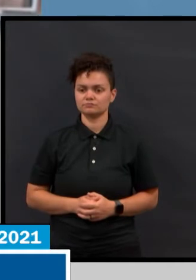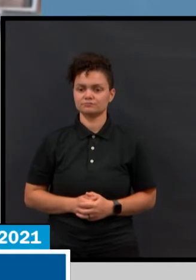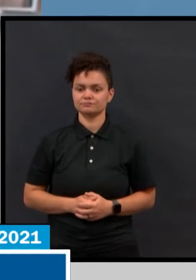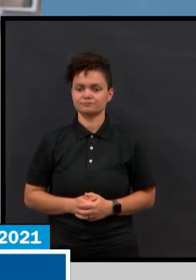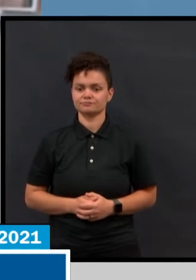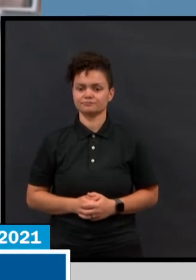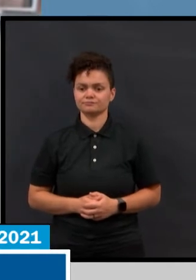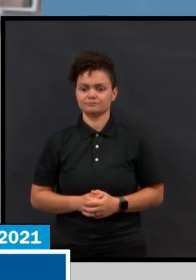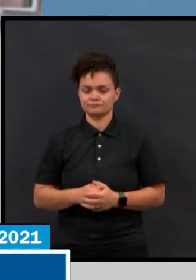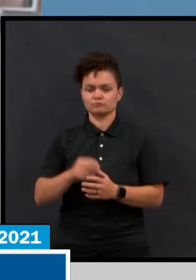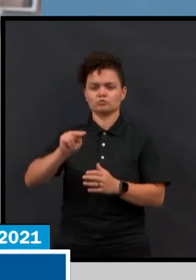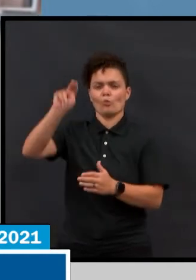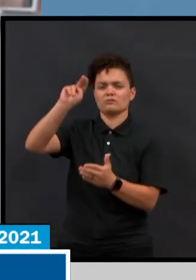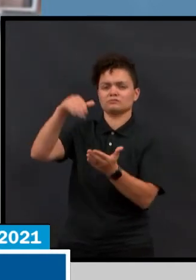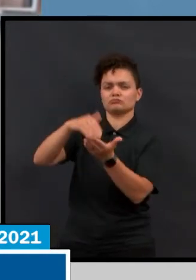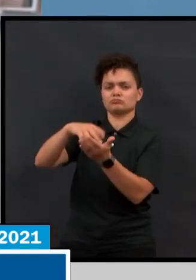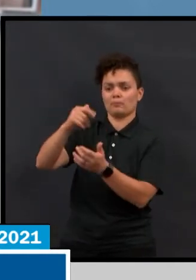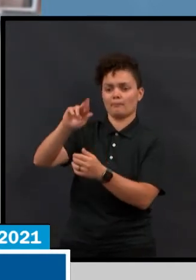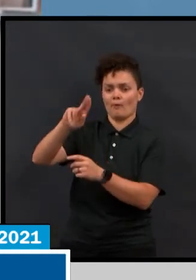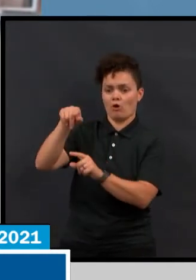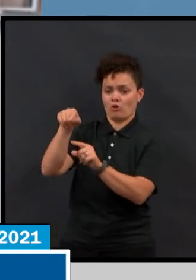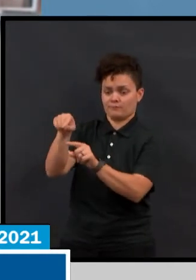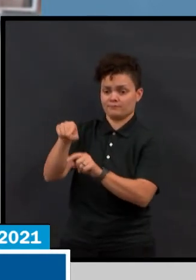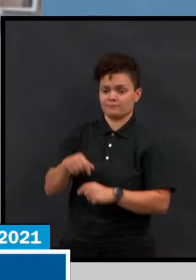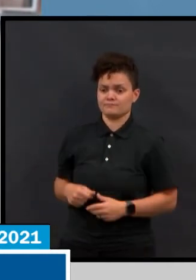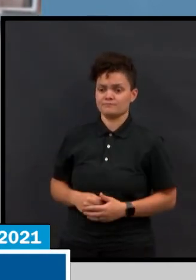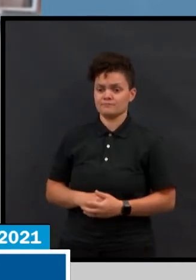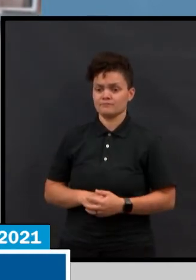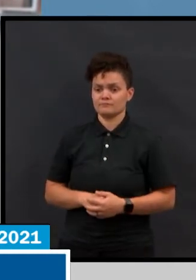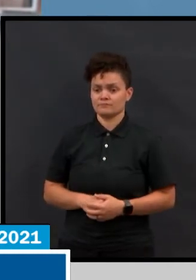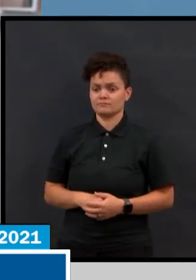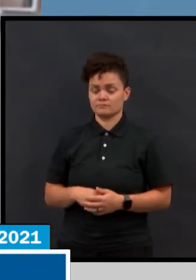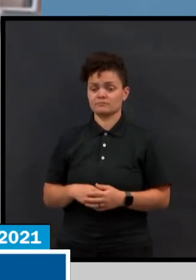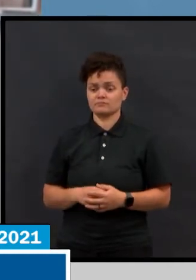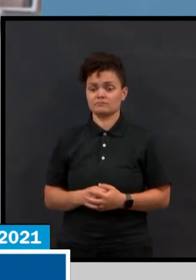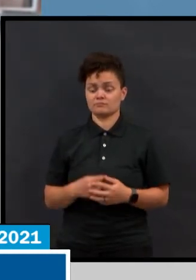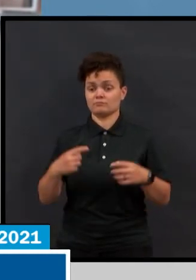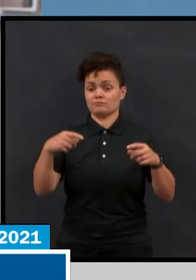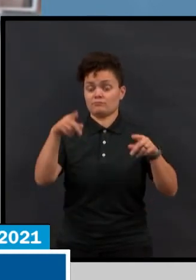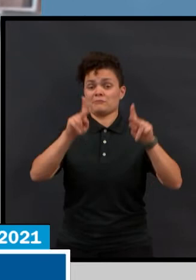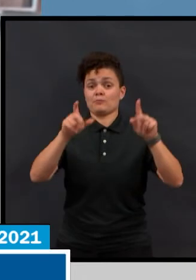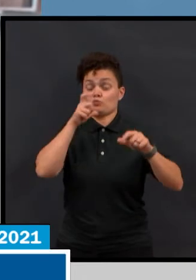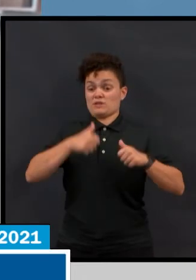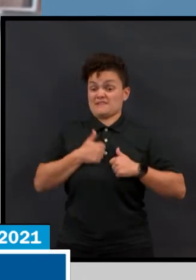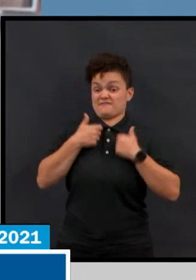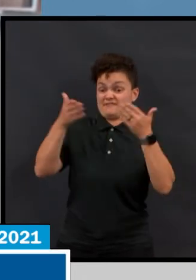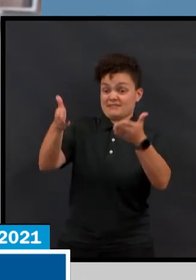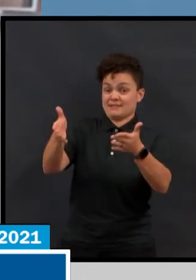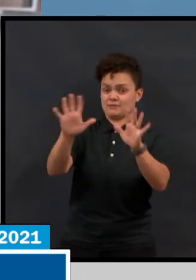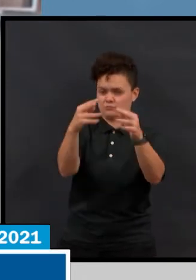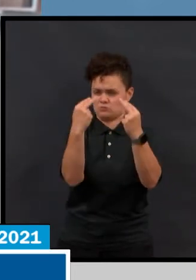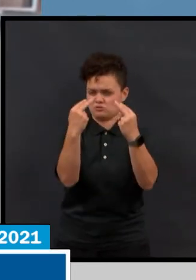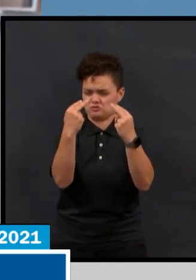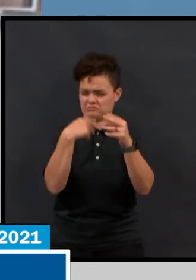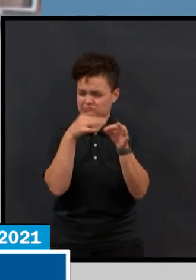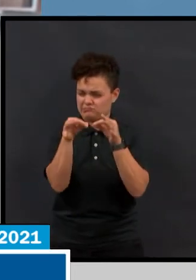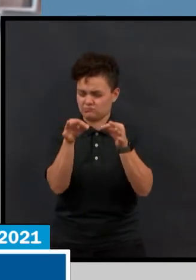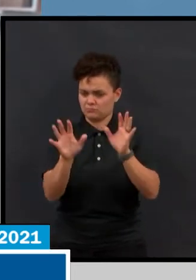say i'd like folks to be diligent out there we're seeing like the chief mentioned um a surge in